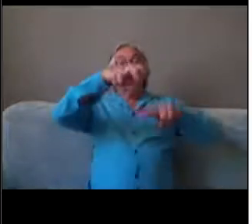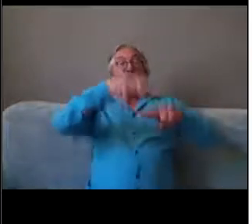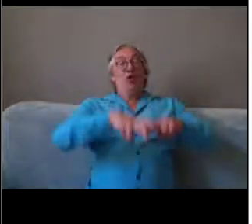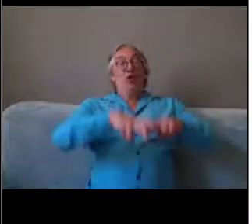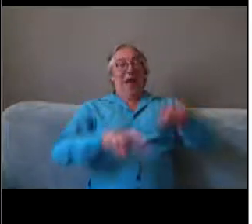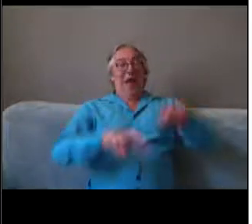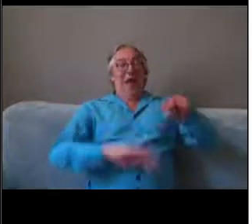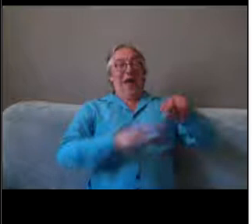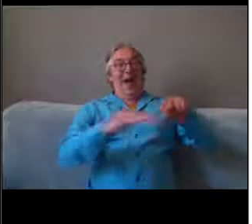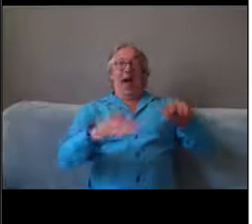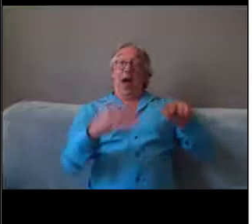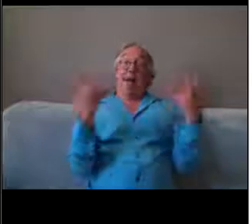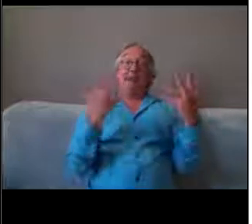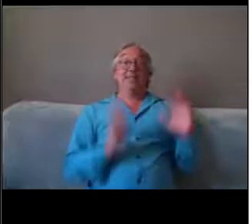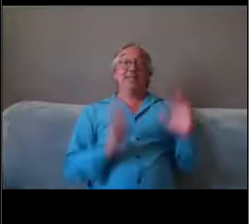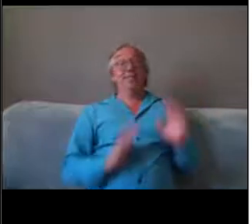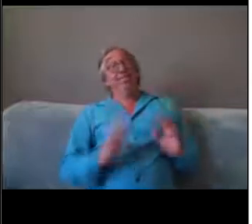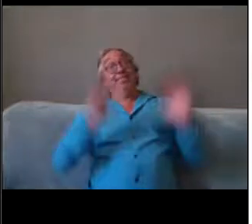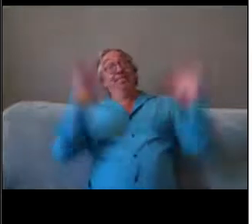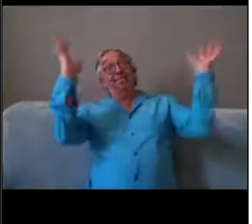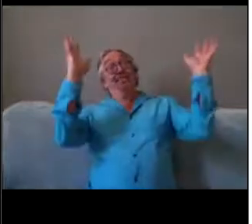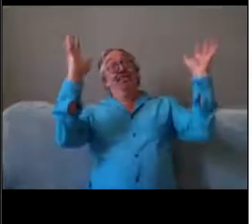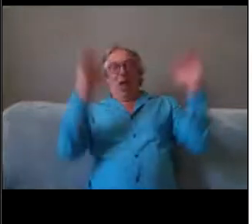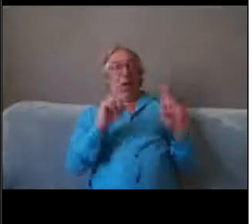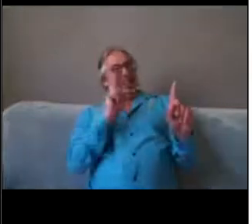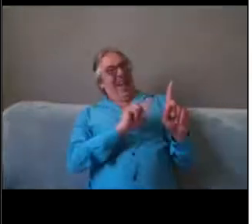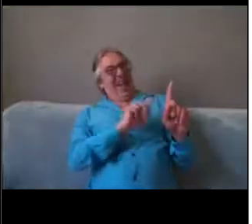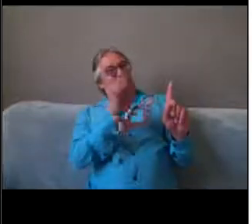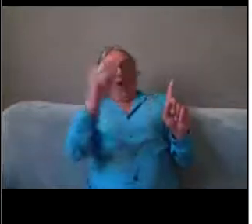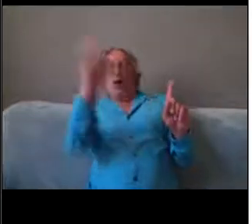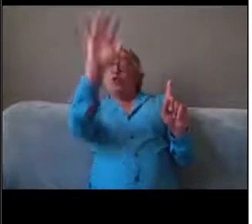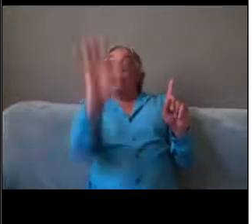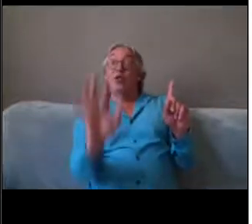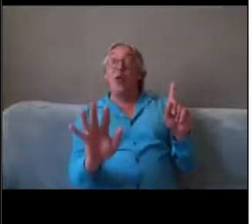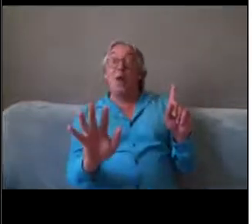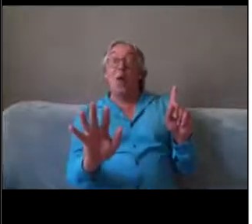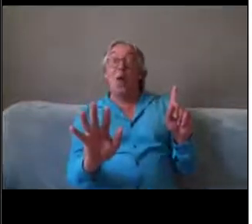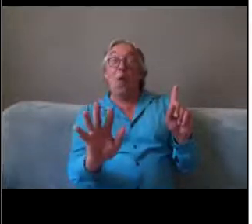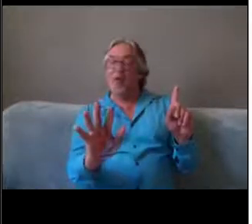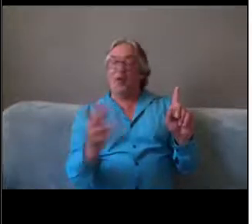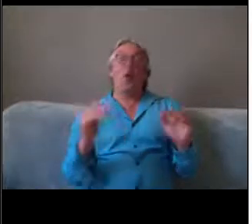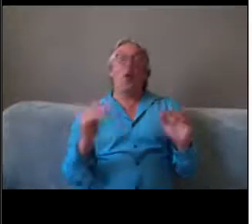on how to contact the relevant national agencies if you want to be in touch with them.